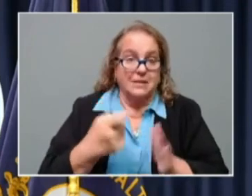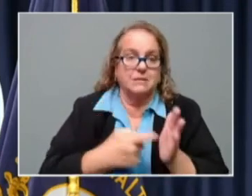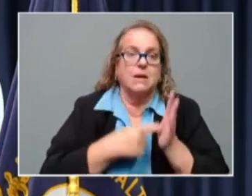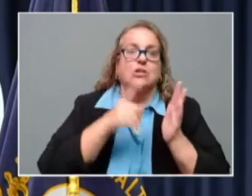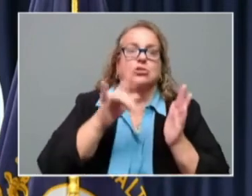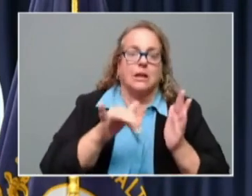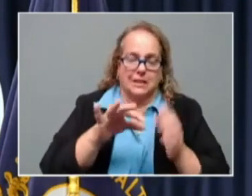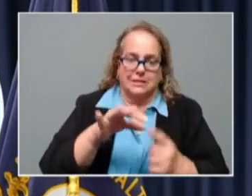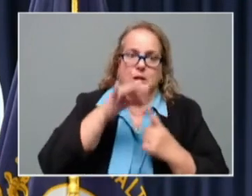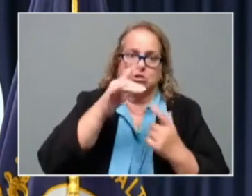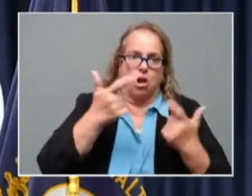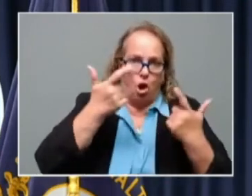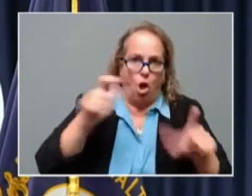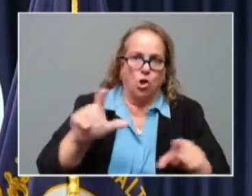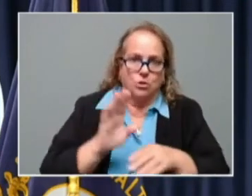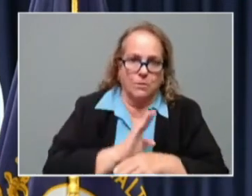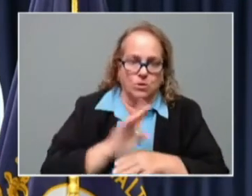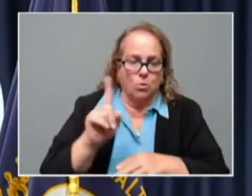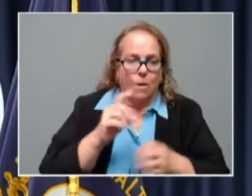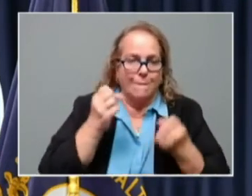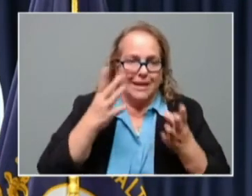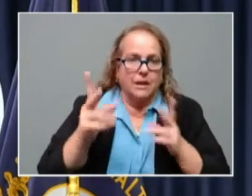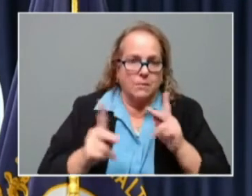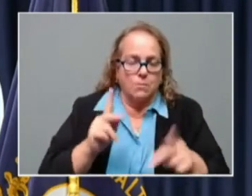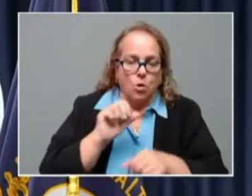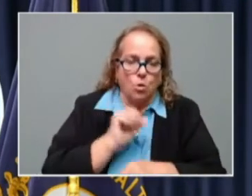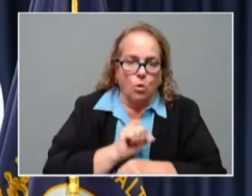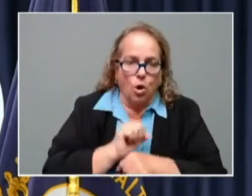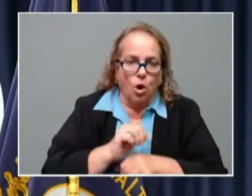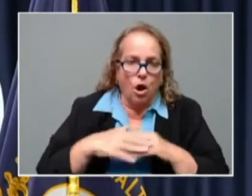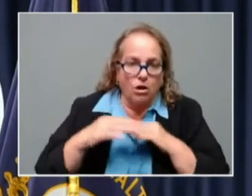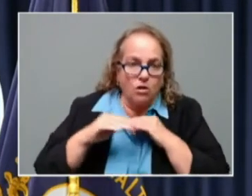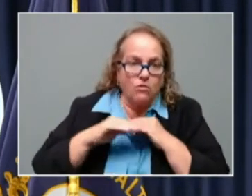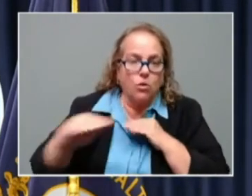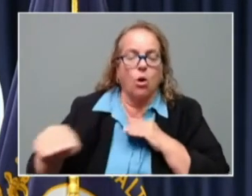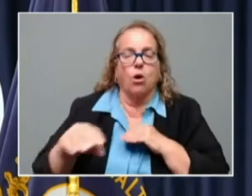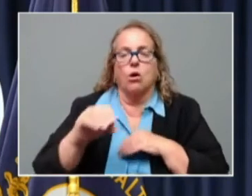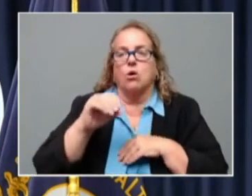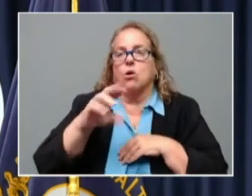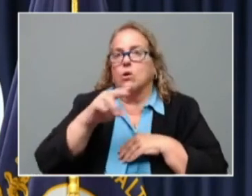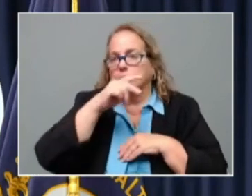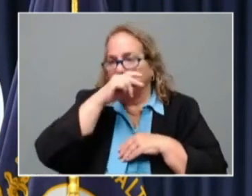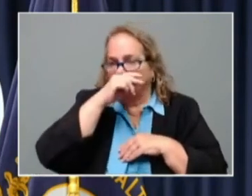people may work on a floor or in an area. But we're to the point where